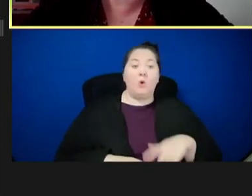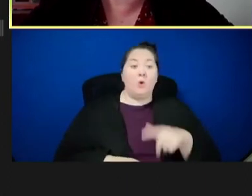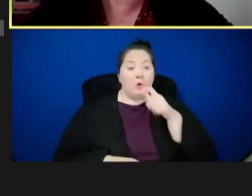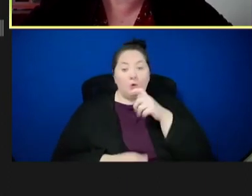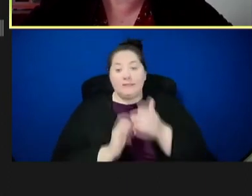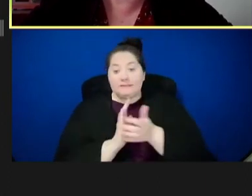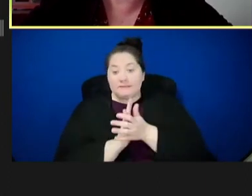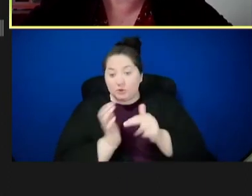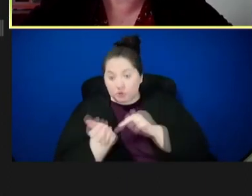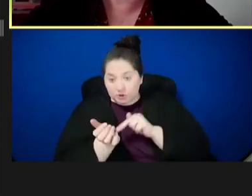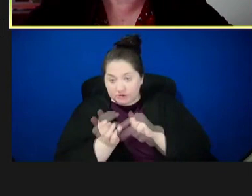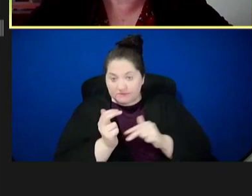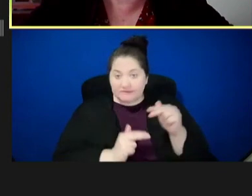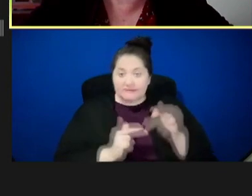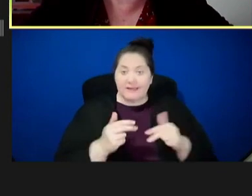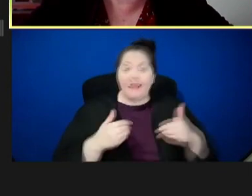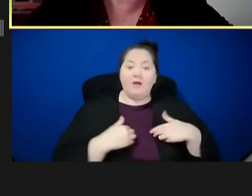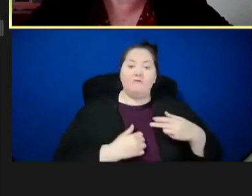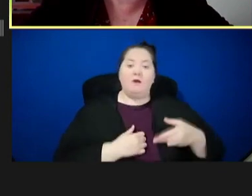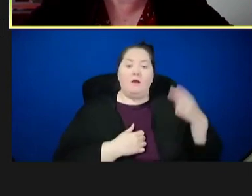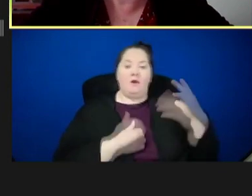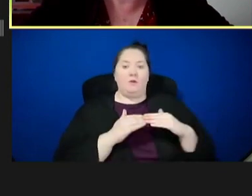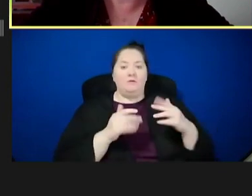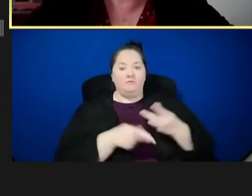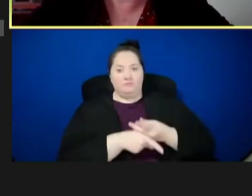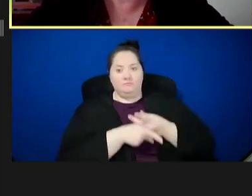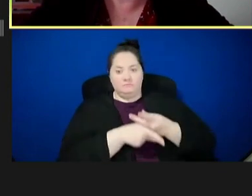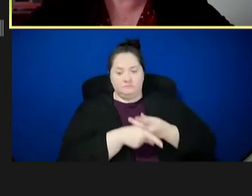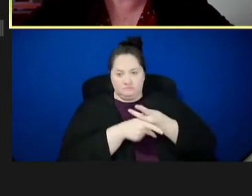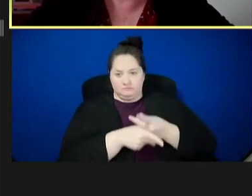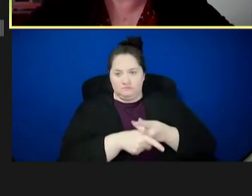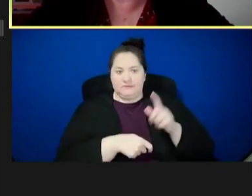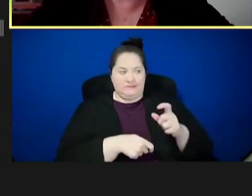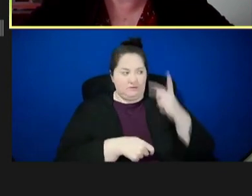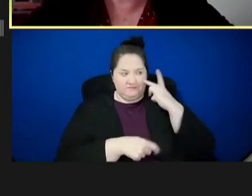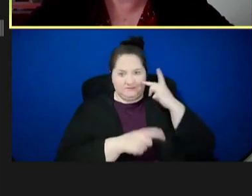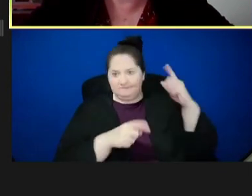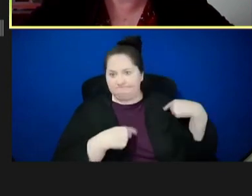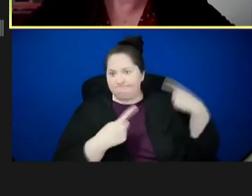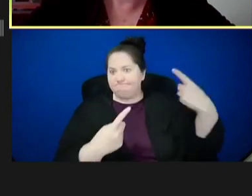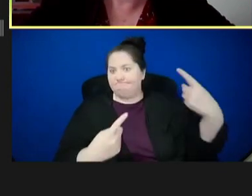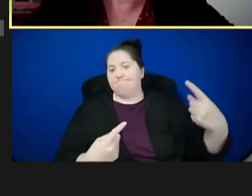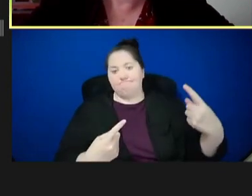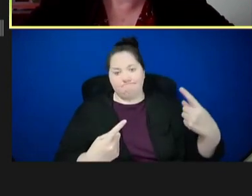facilities currently have a higher level of care need than we have seen in the past.